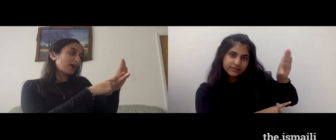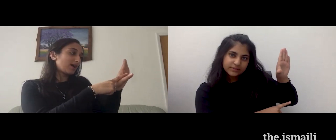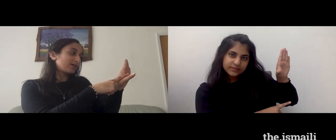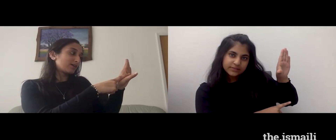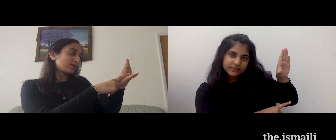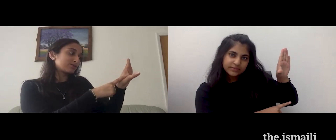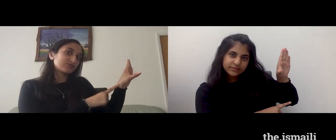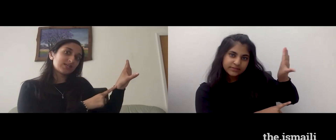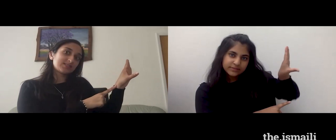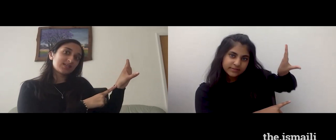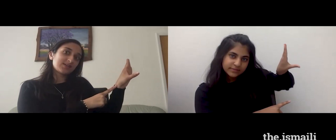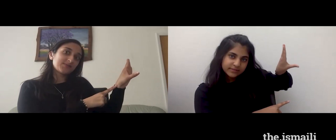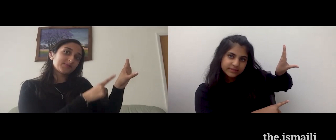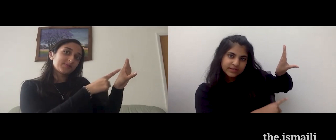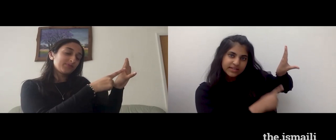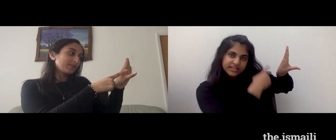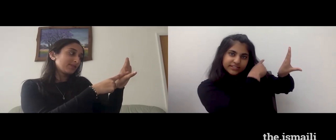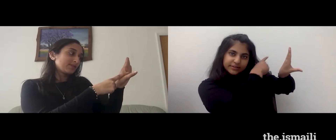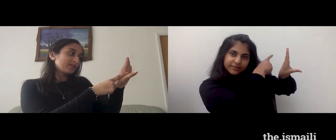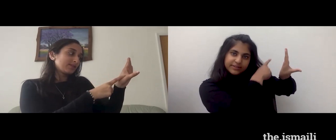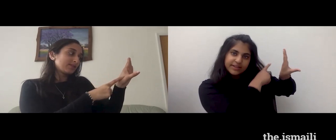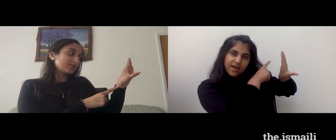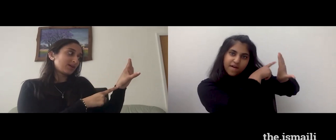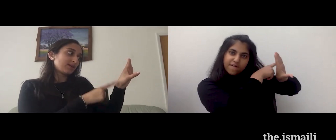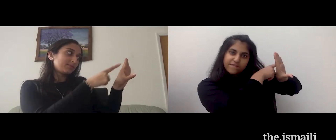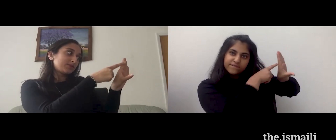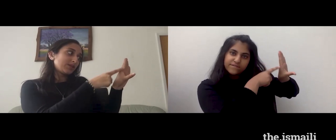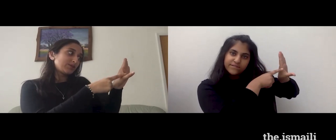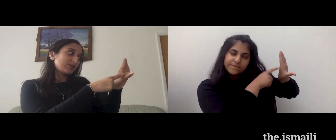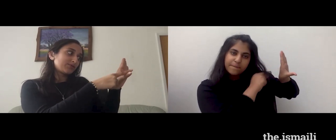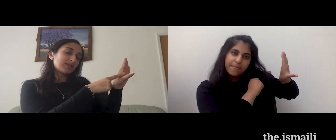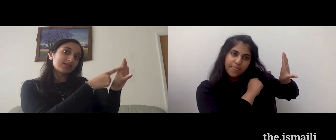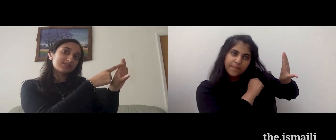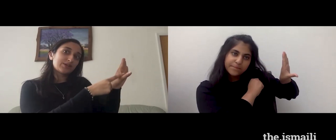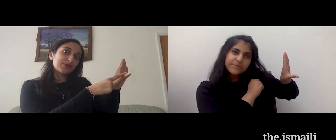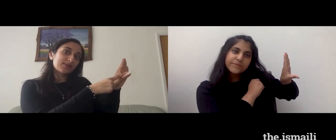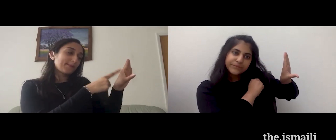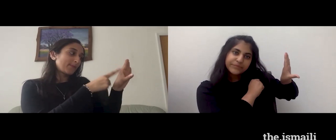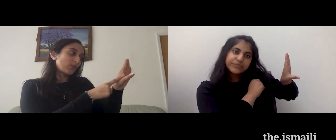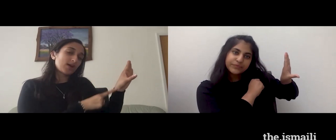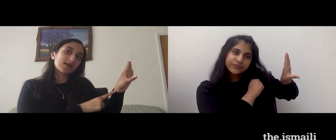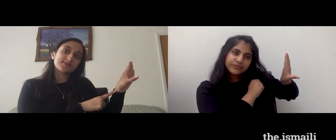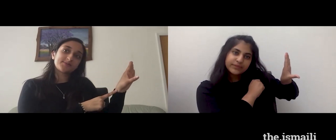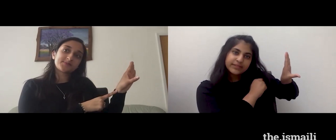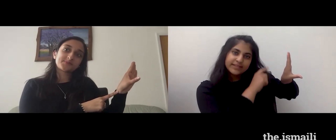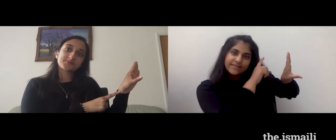and then "Y" goes straight down straight down between your fingers and your thumb “Y”